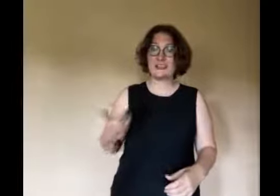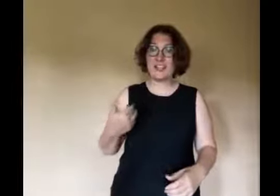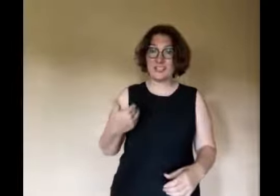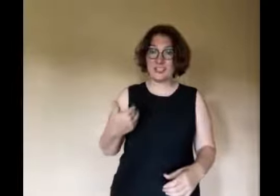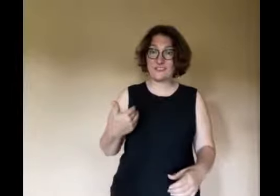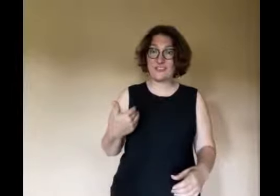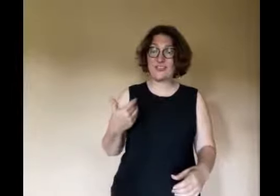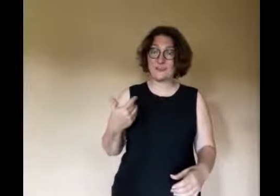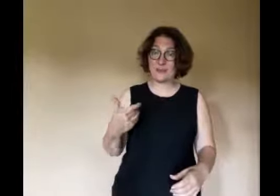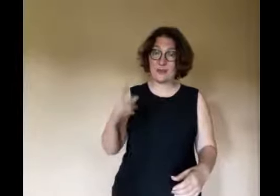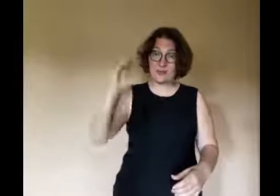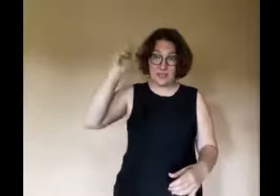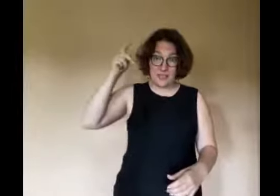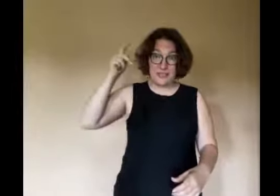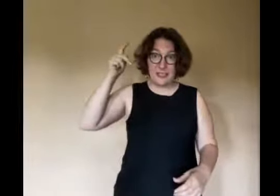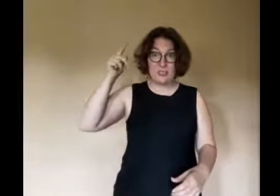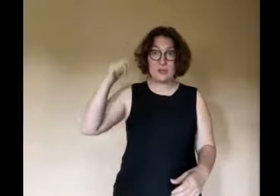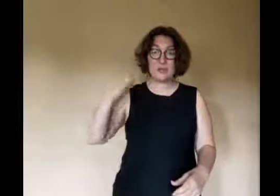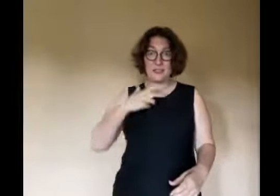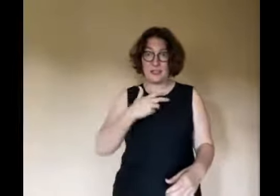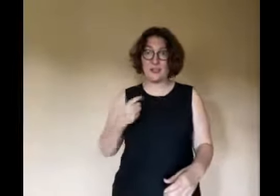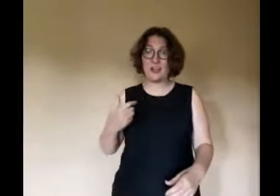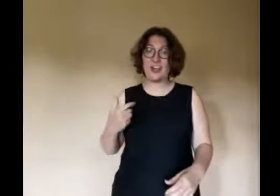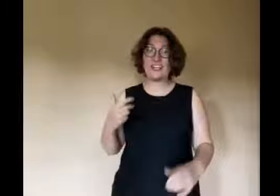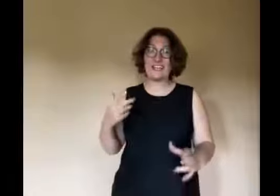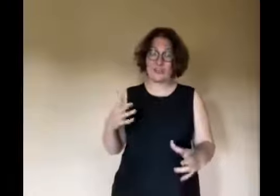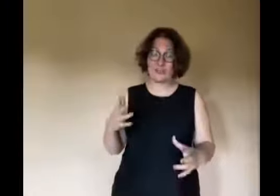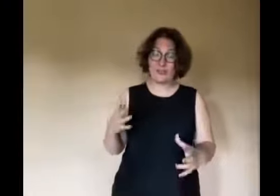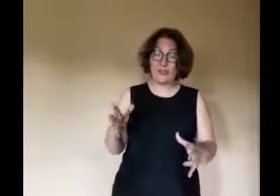slept with just 13:22 a couple blocks and not a single some you would know what Harvey was in good sleep.